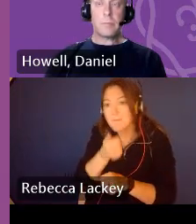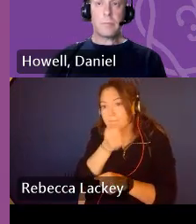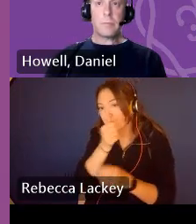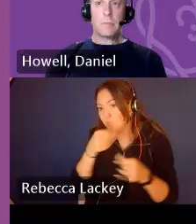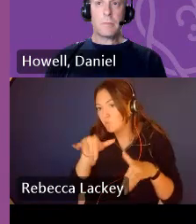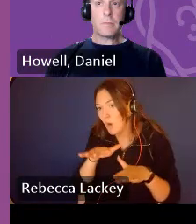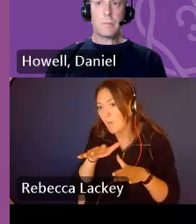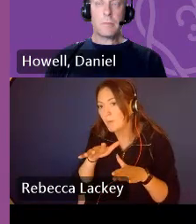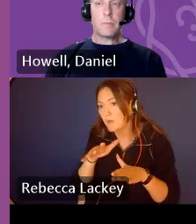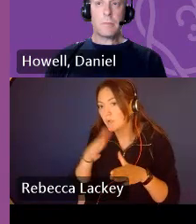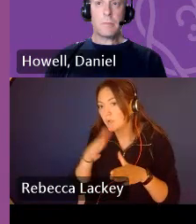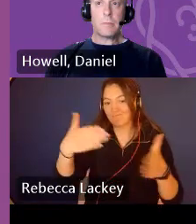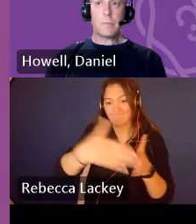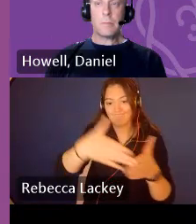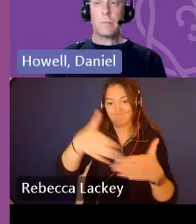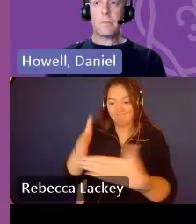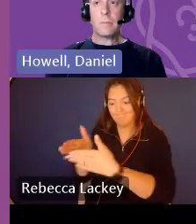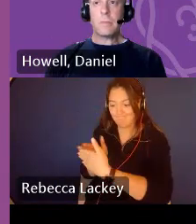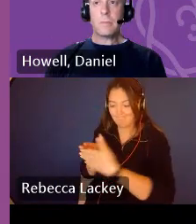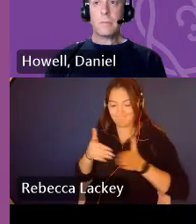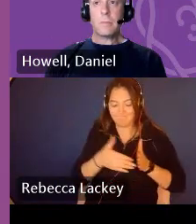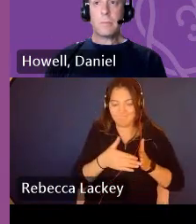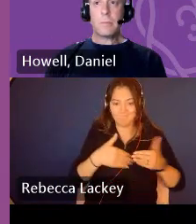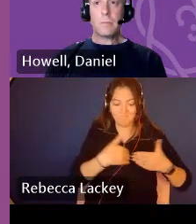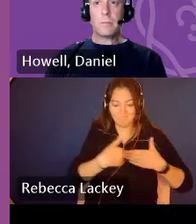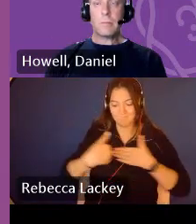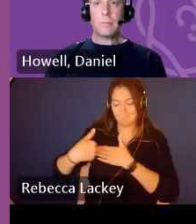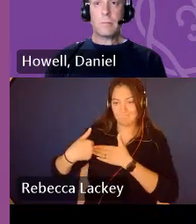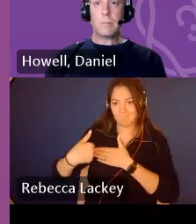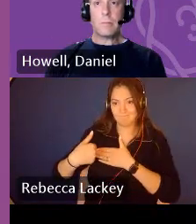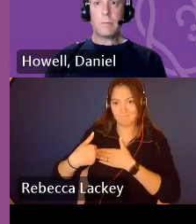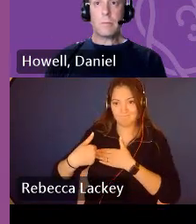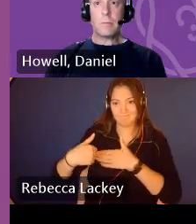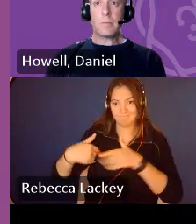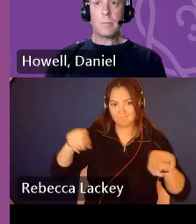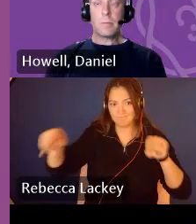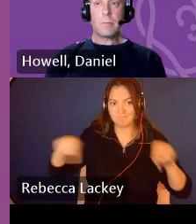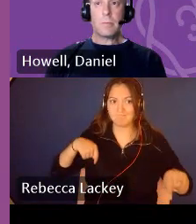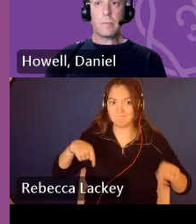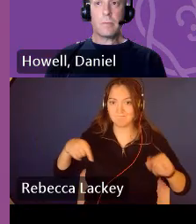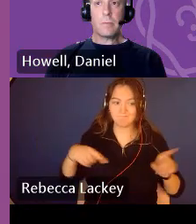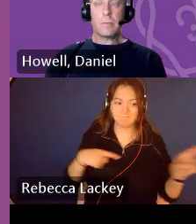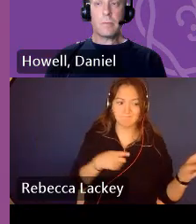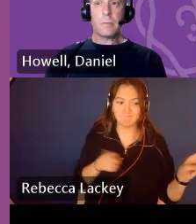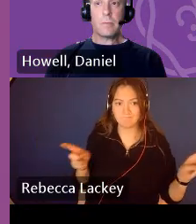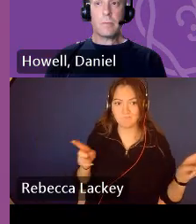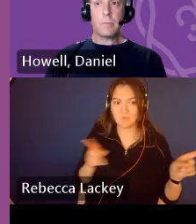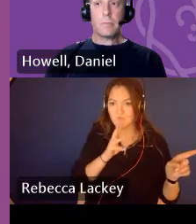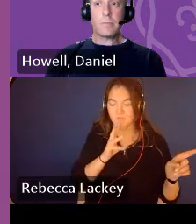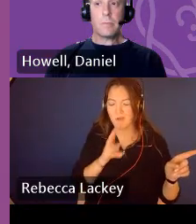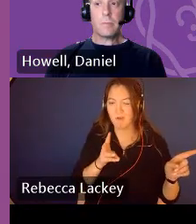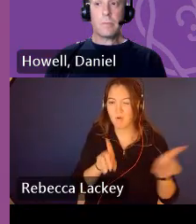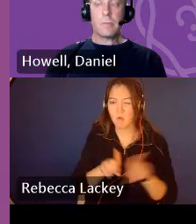on the four corners each side of um upstream and downstream and each side of the bridge structure.